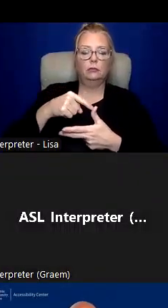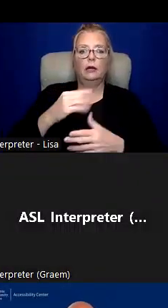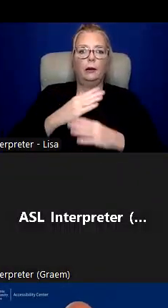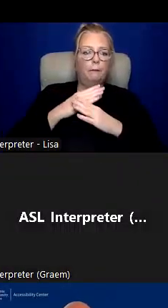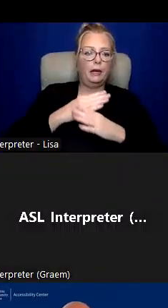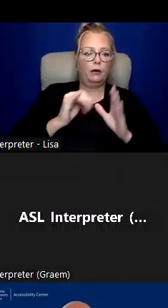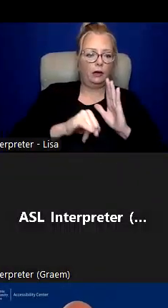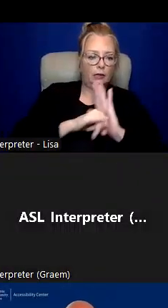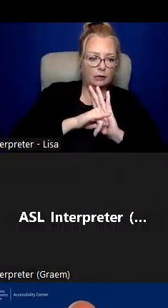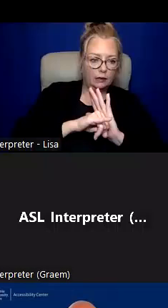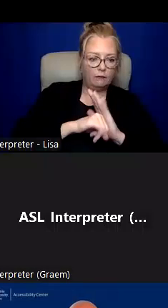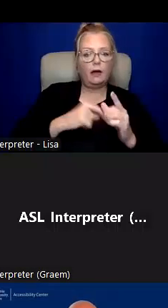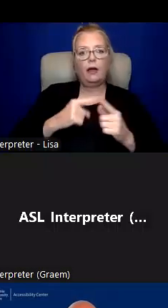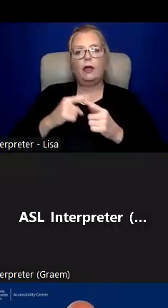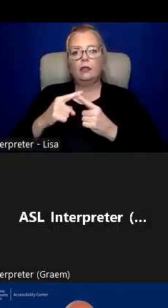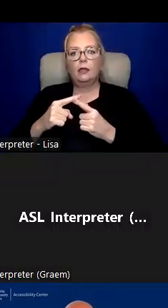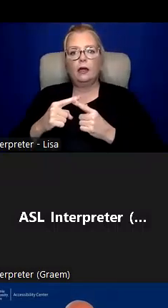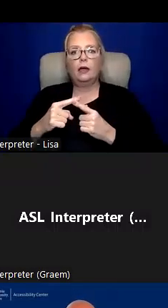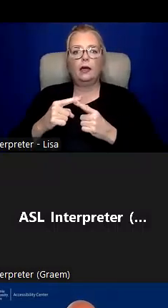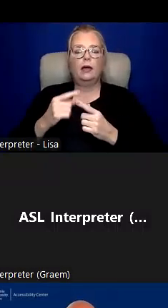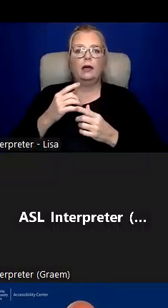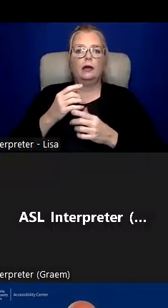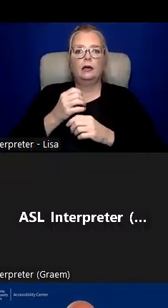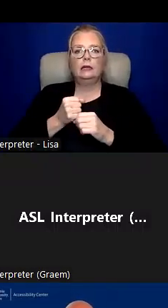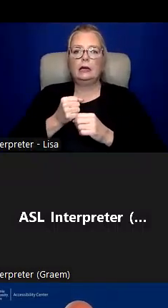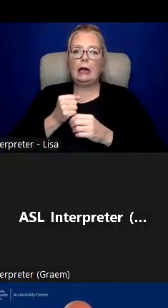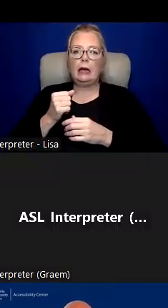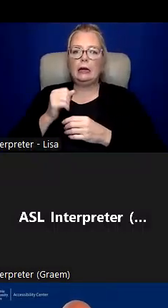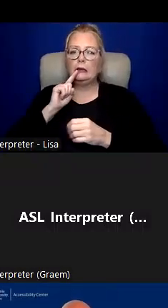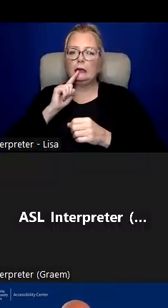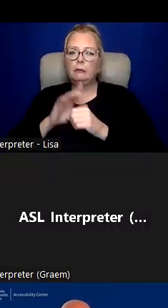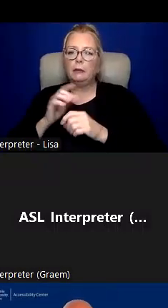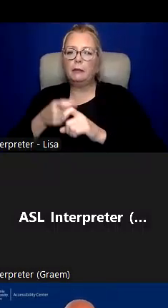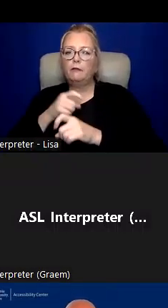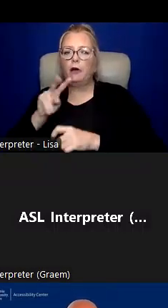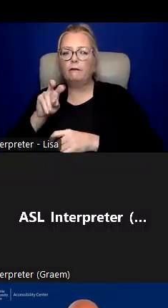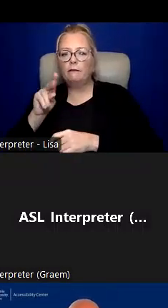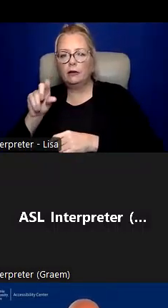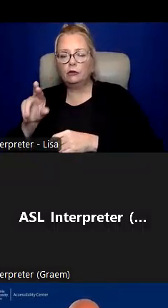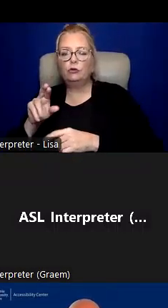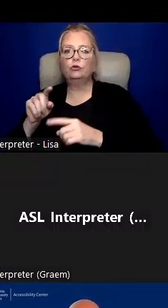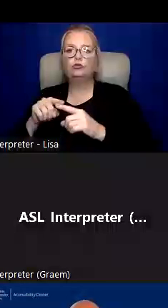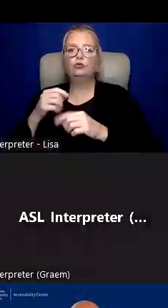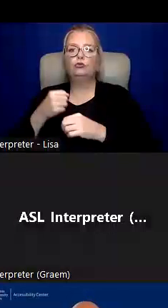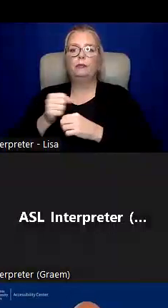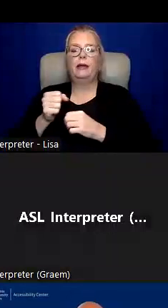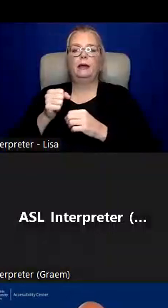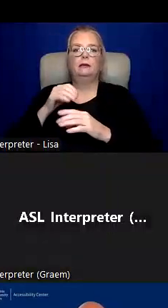and get some sort of commitment from them to move things forward and to make more accessible products over time?